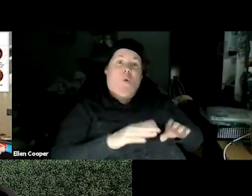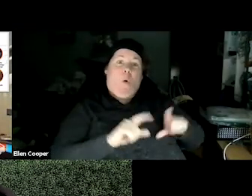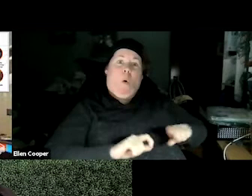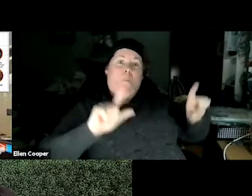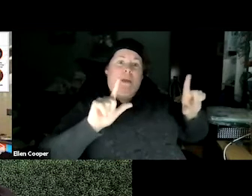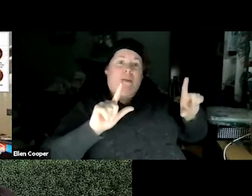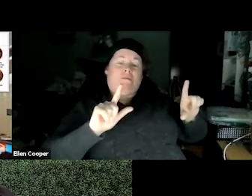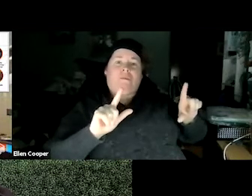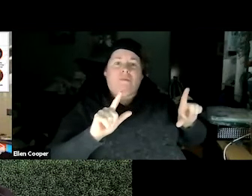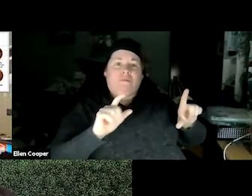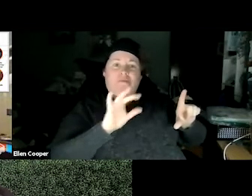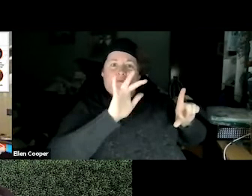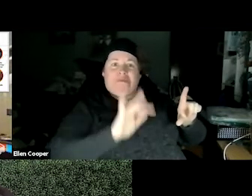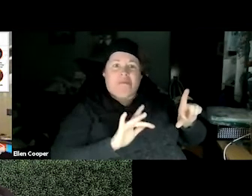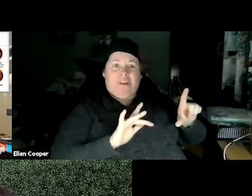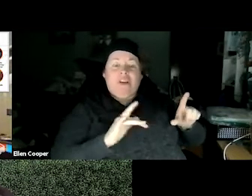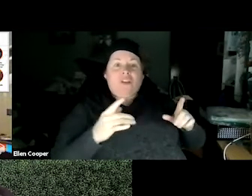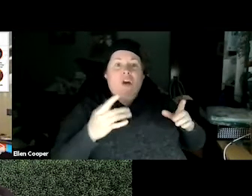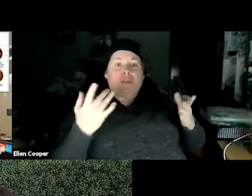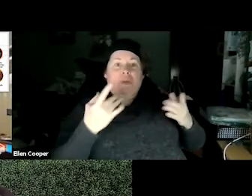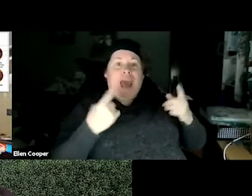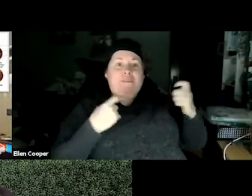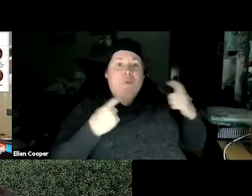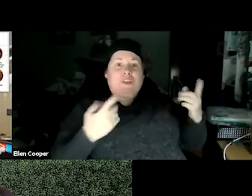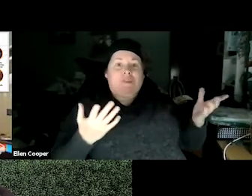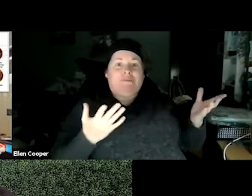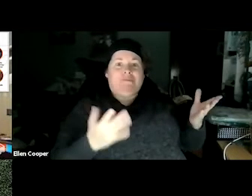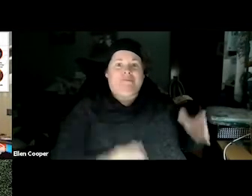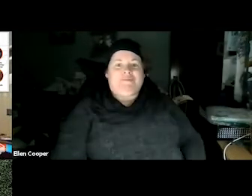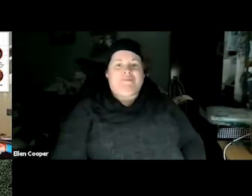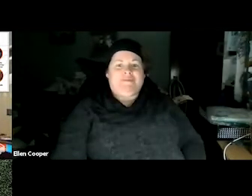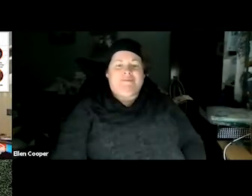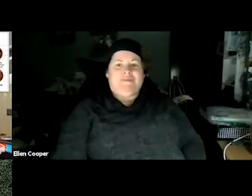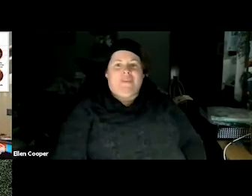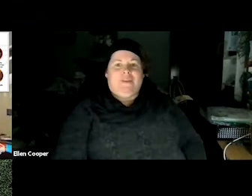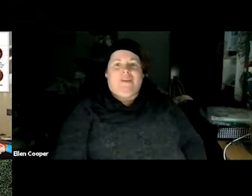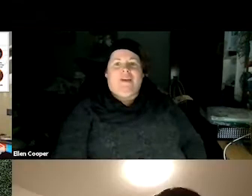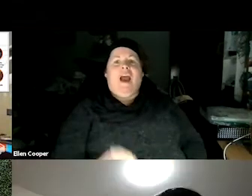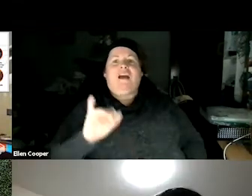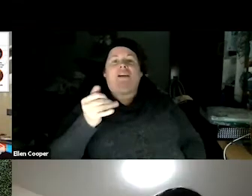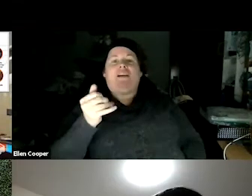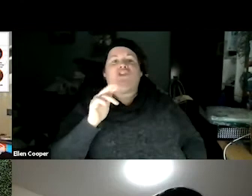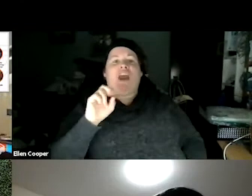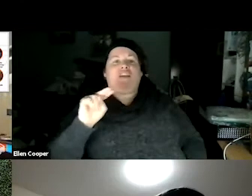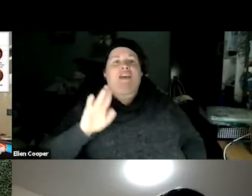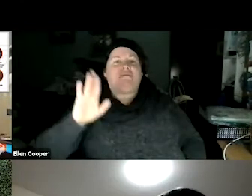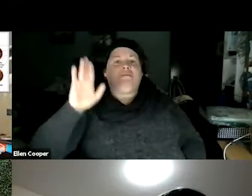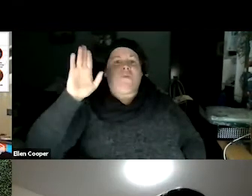Rick Mislan: You know, it's just sitting there still Rick Mislan: Jerry's got his hand up, Jared. Go for it. Rick Mislan: There you are.